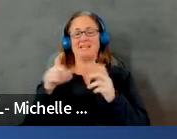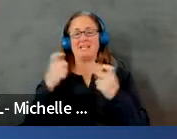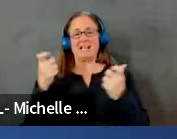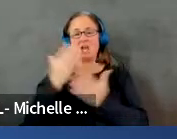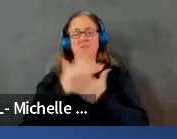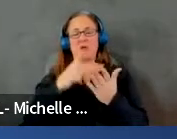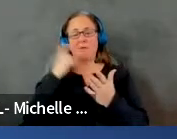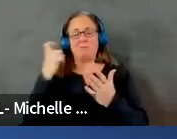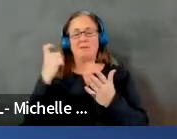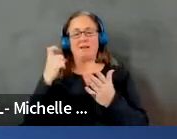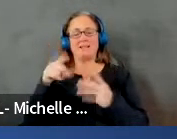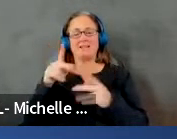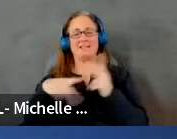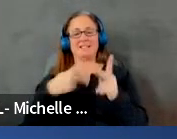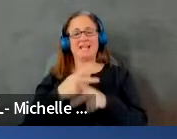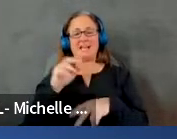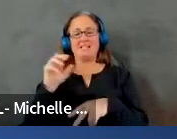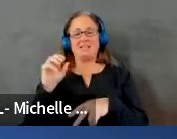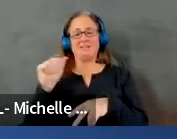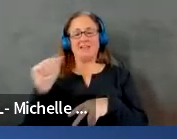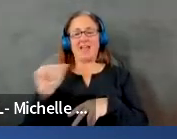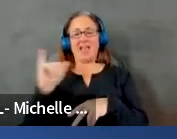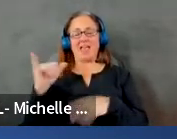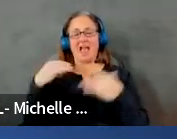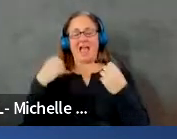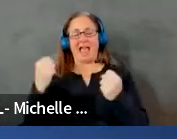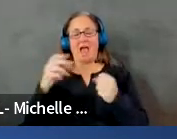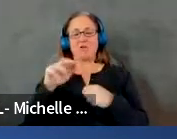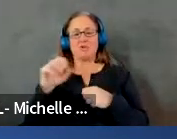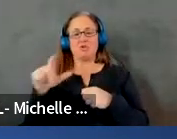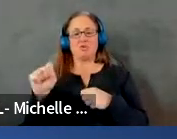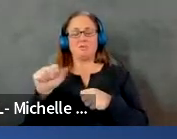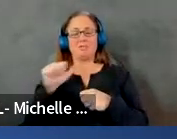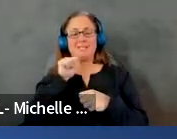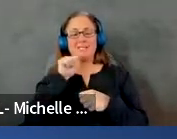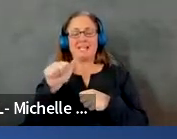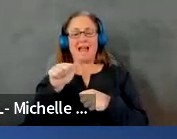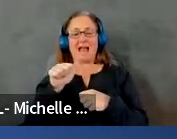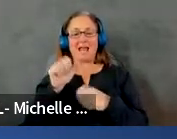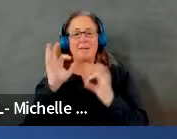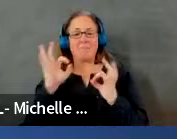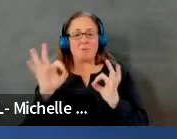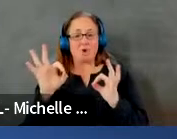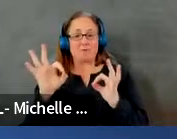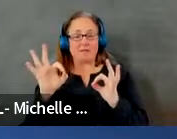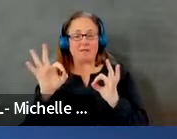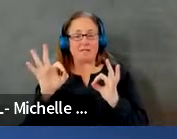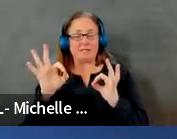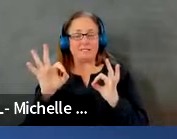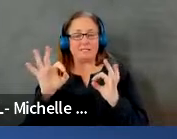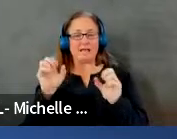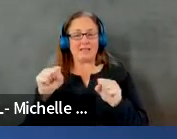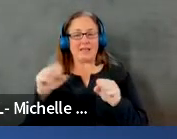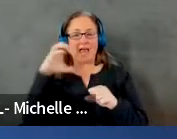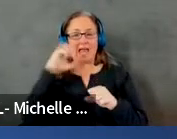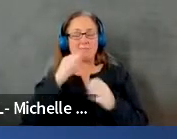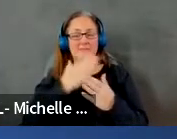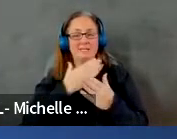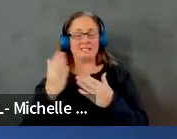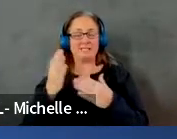sorts of AI health tools are not necessarily perfect and they could miss things that a